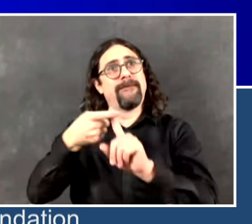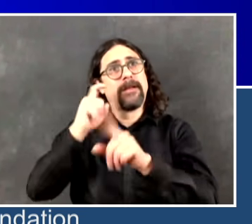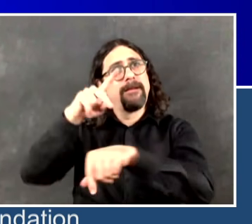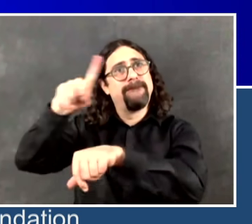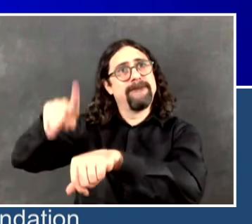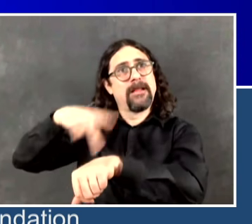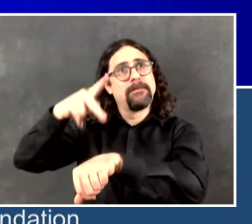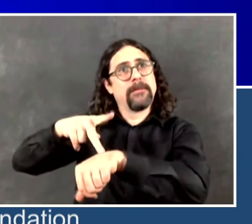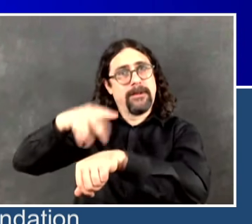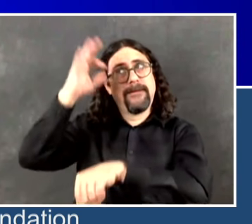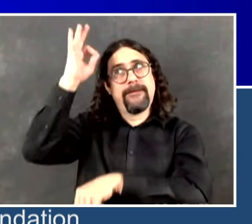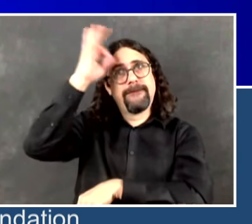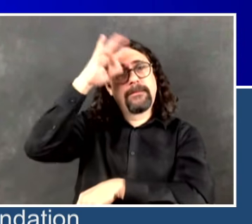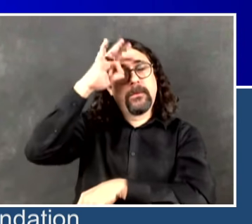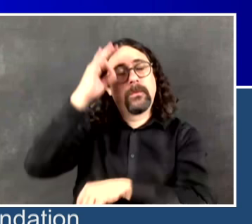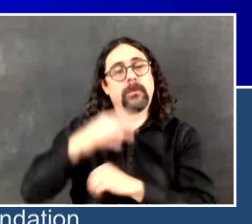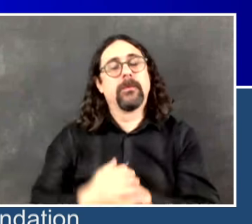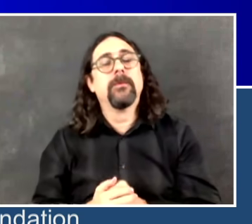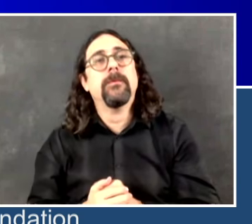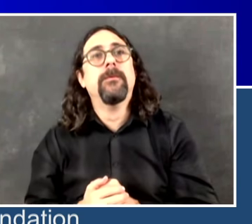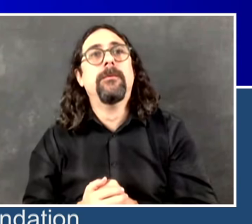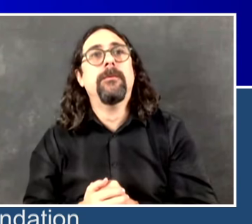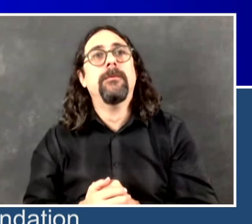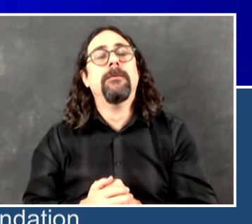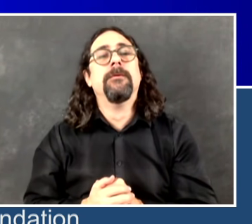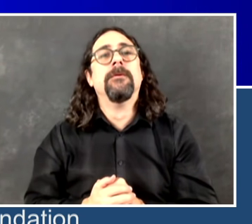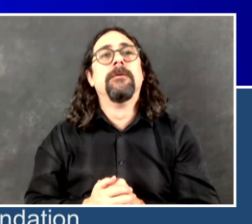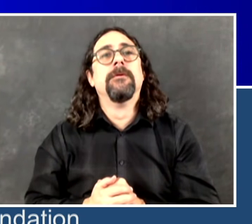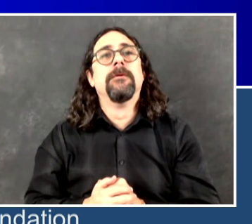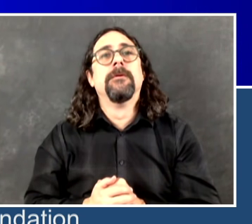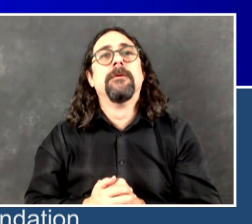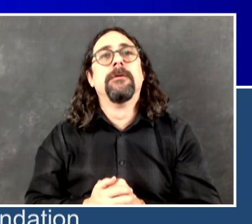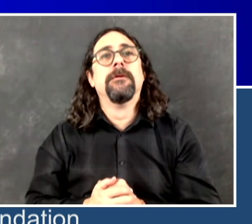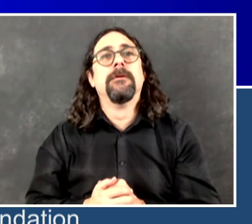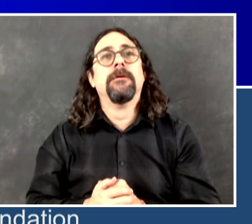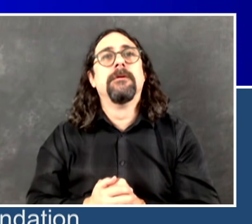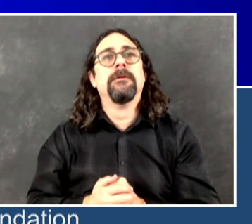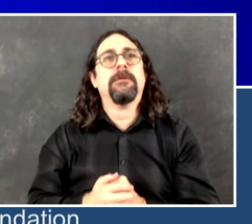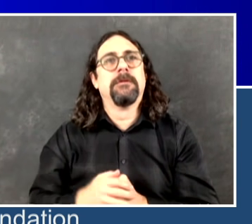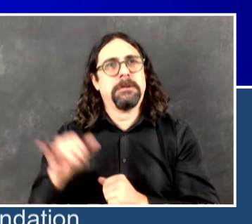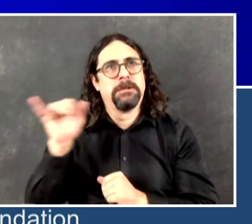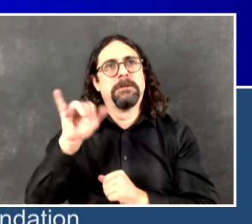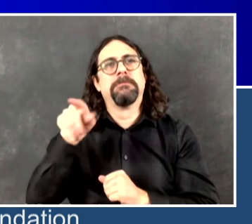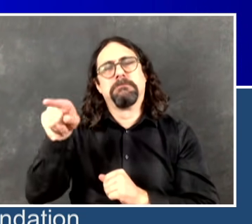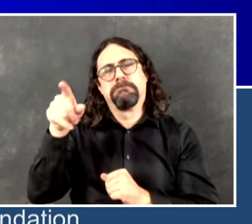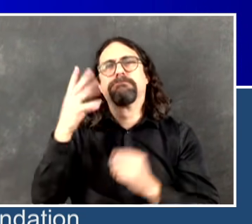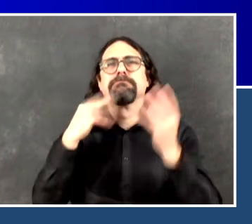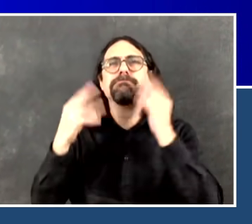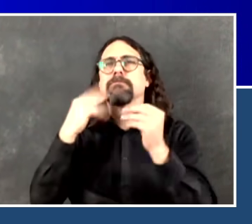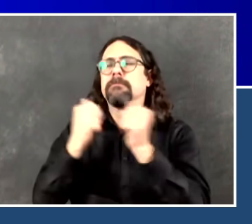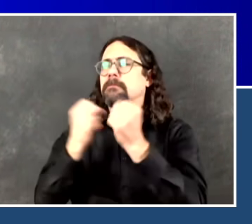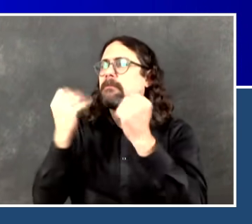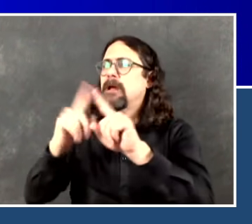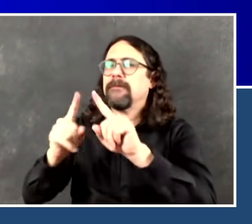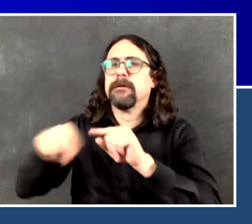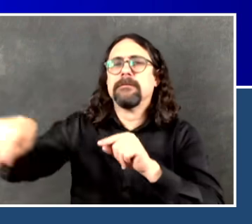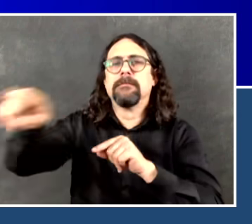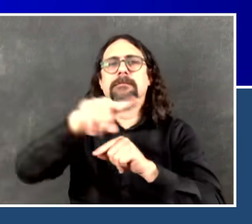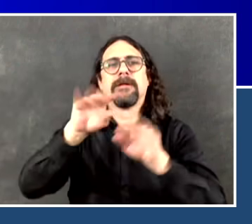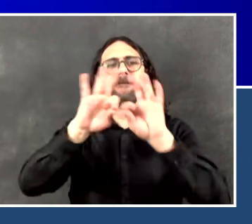IMMIGRANTS. I REMEMBER WHEN I IRFSTA TLKED TO HER, THE PSIASON SHE SPOKE ABOUT HPELI WNGORKING PEOPLE. SHE'S GOING TO